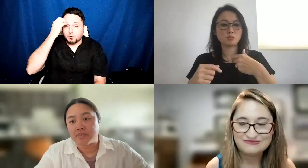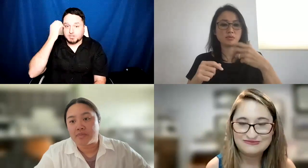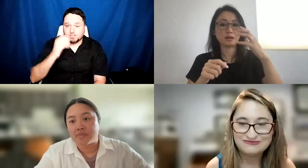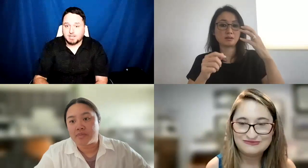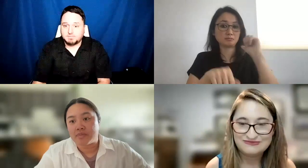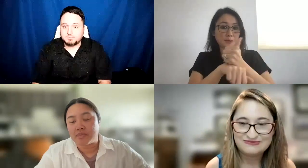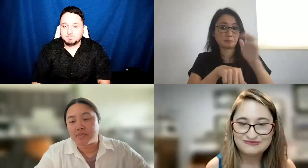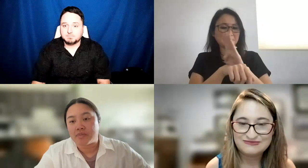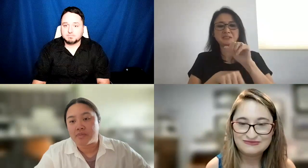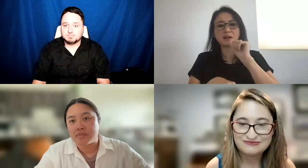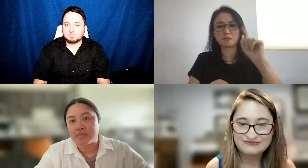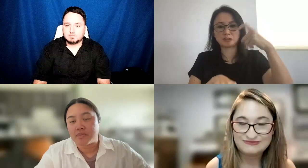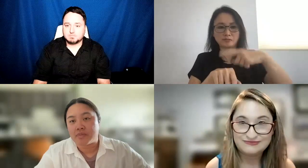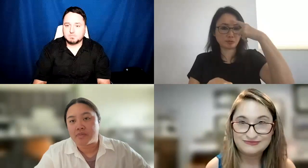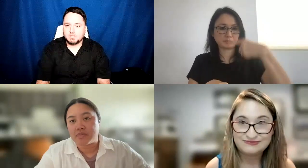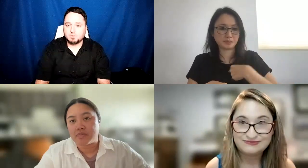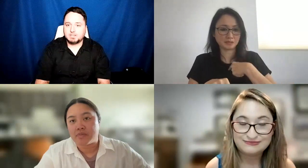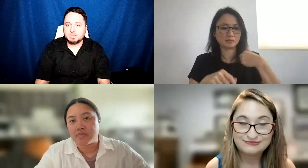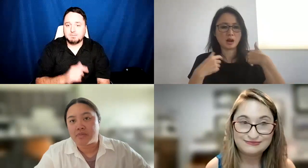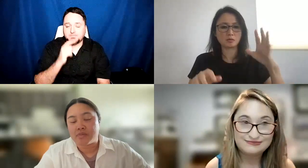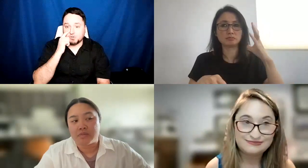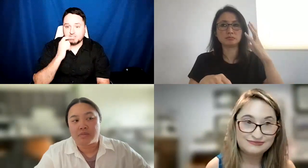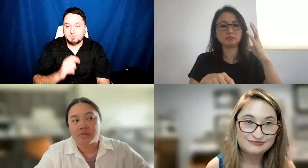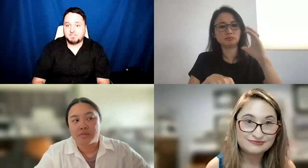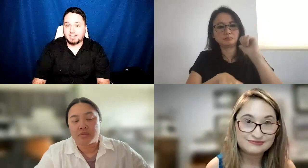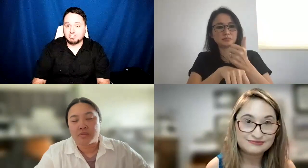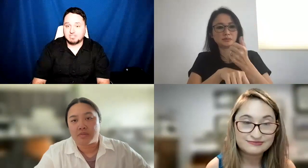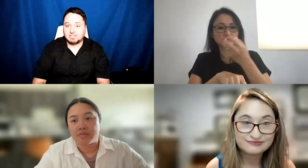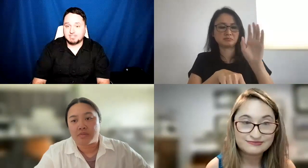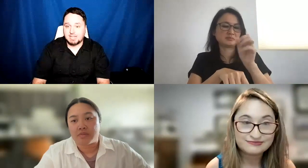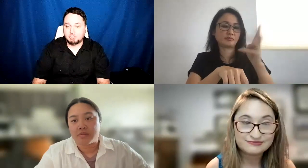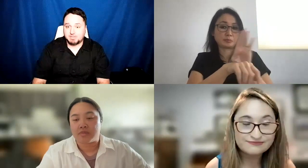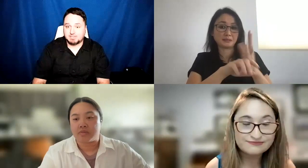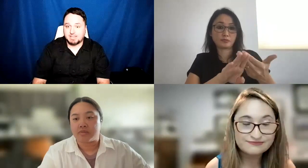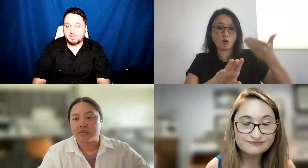Yeah, of course. So it's not the first time I've actually established a business.